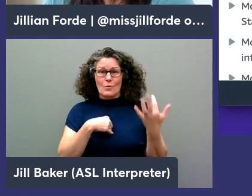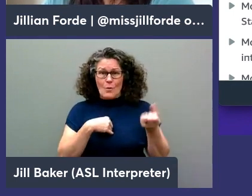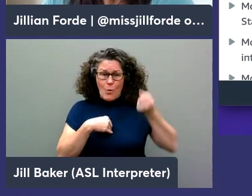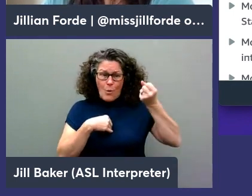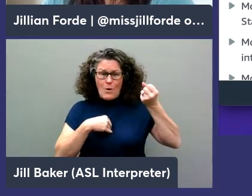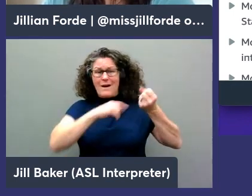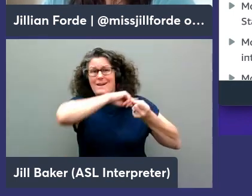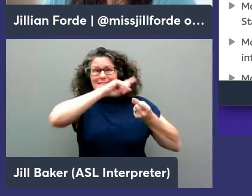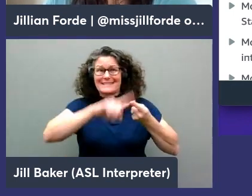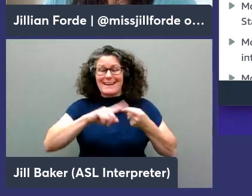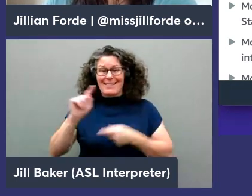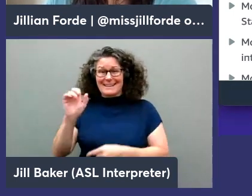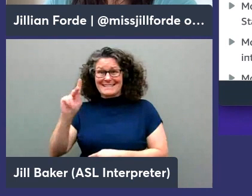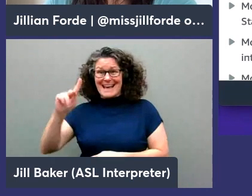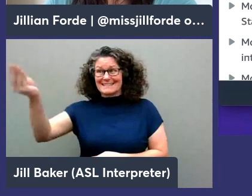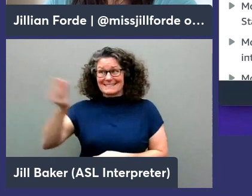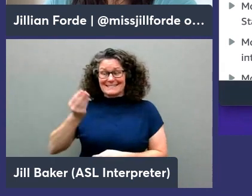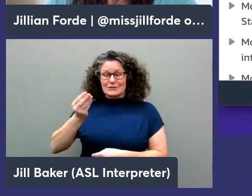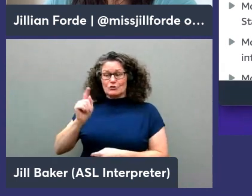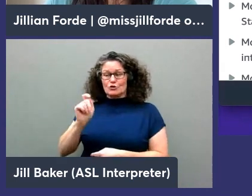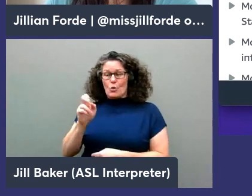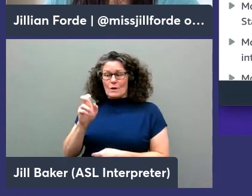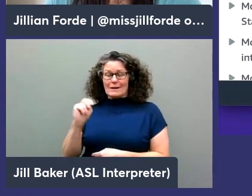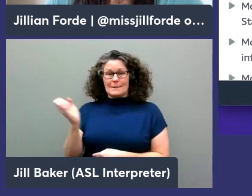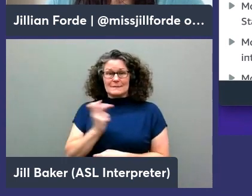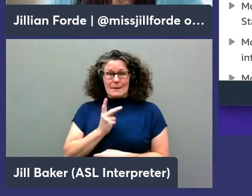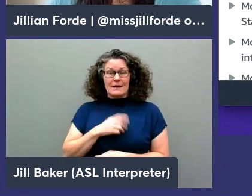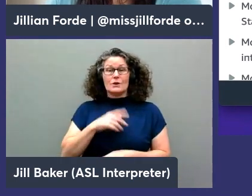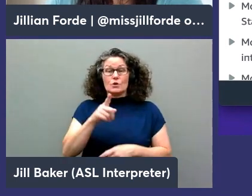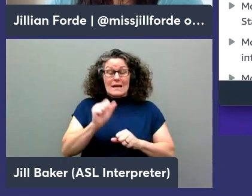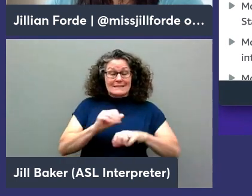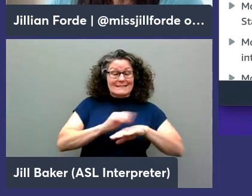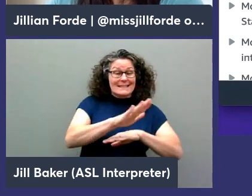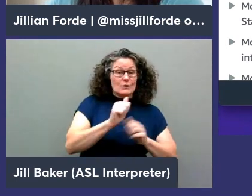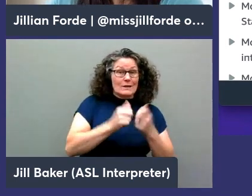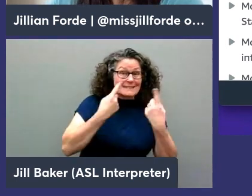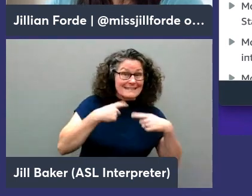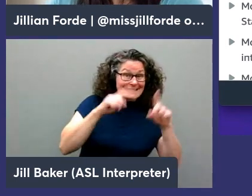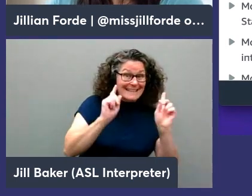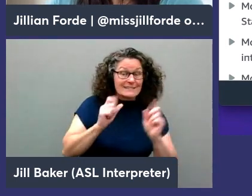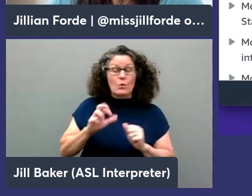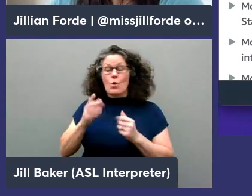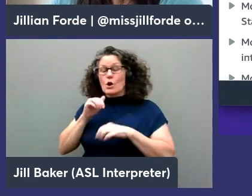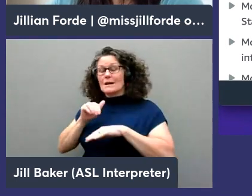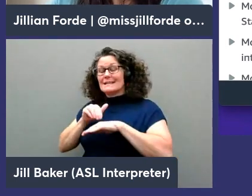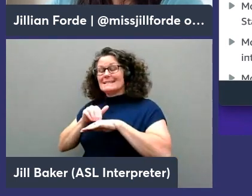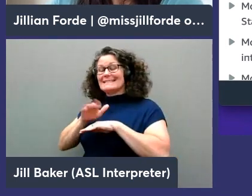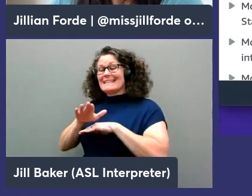And you can take that task token with a send task success or send task failure call to Step Functions,